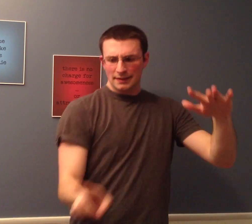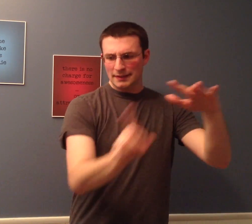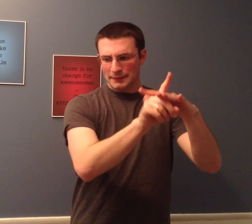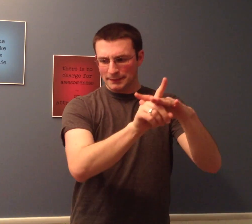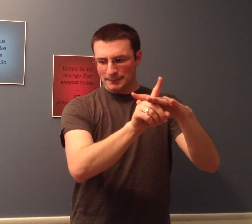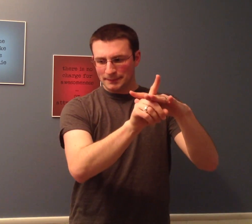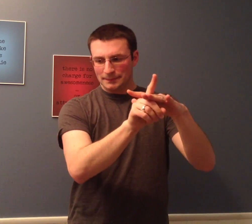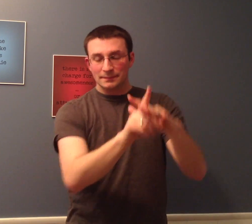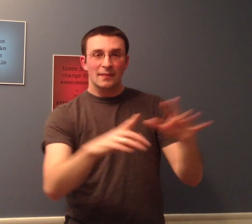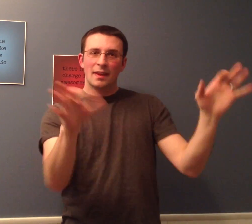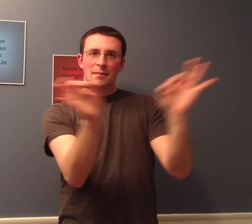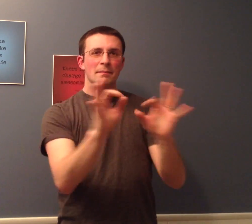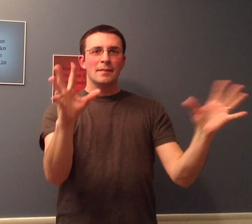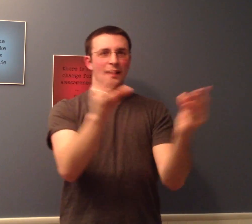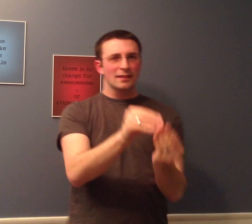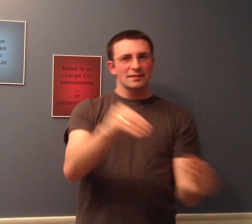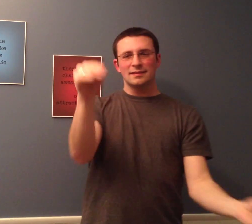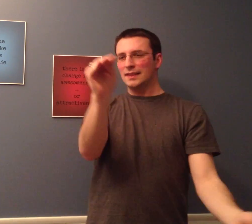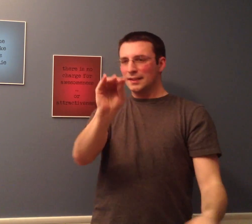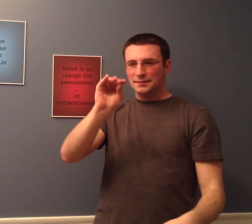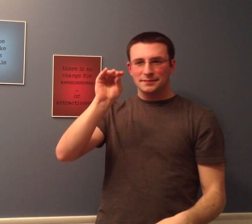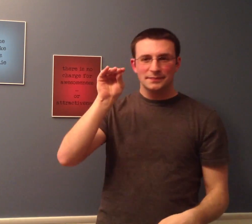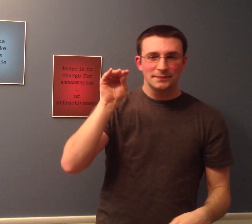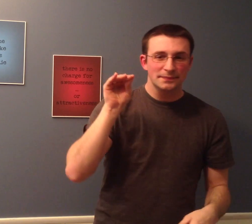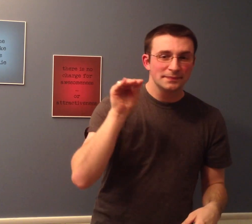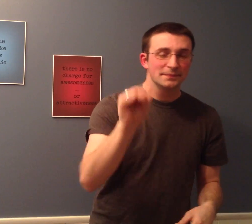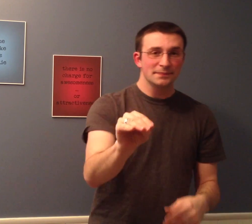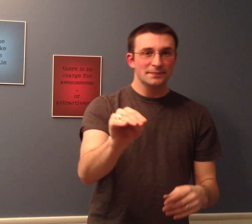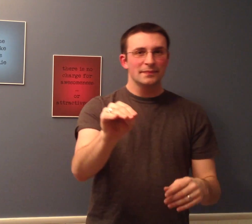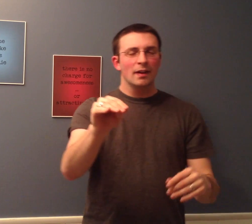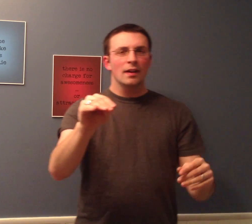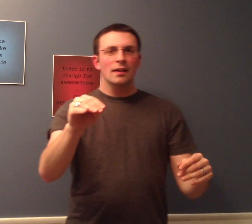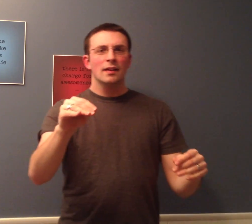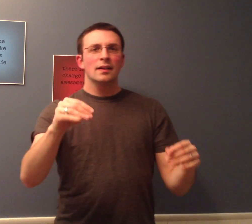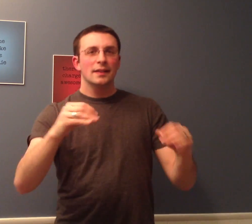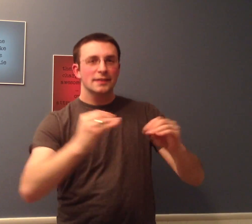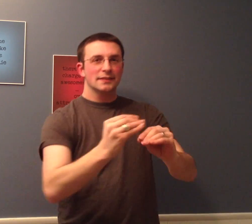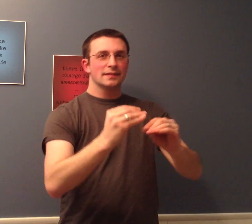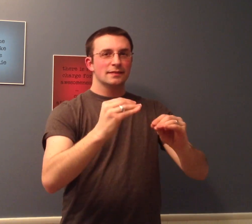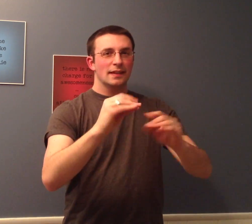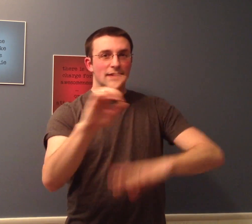her, her gairy mudfather. And he touched her with his wagic mand ... and there appeared